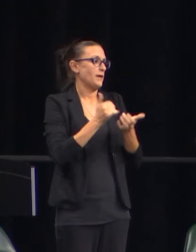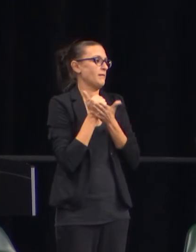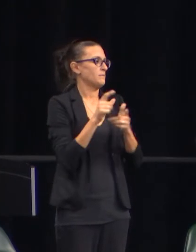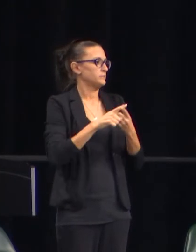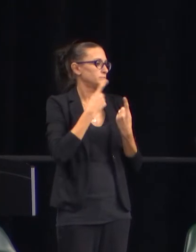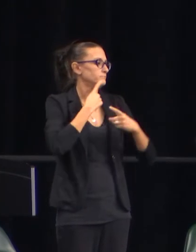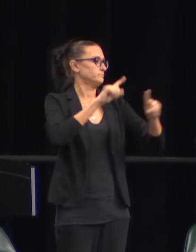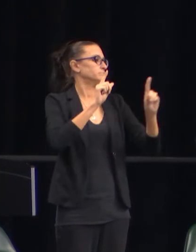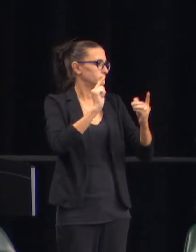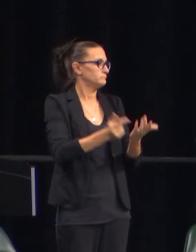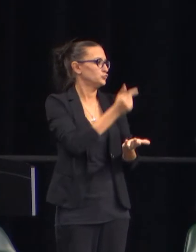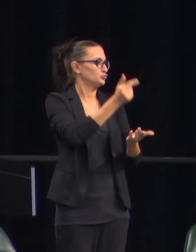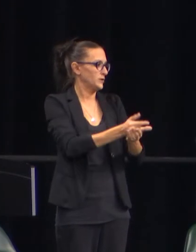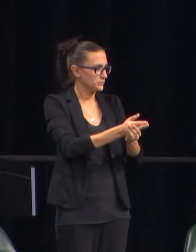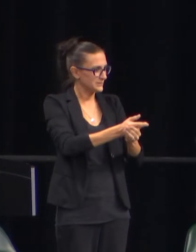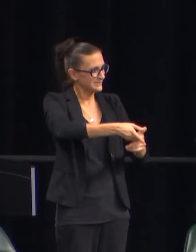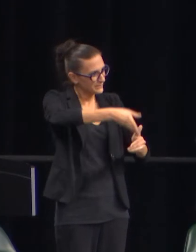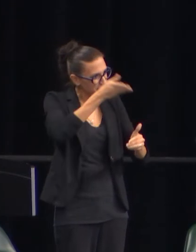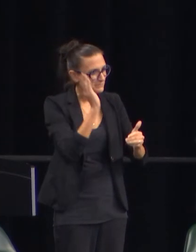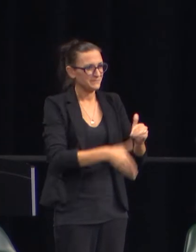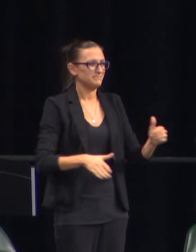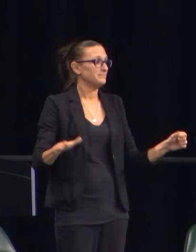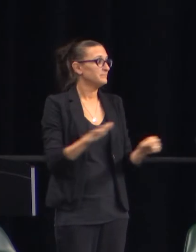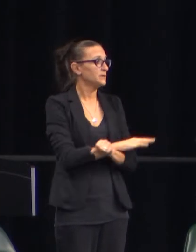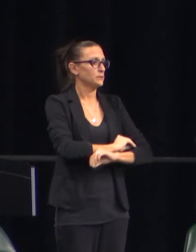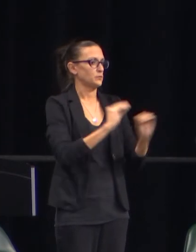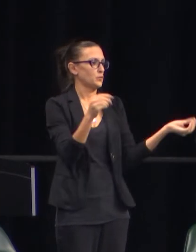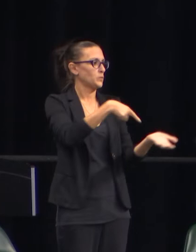of graduating completely debt free.